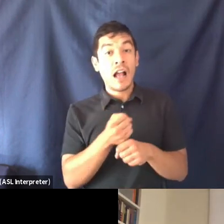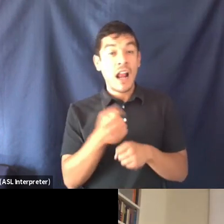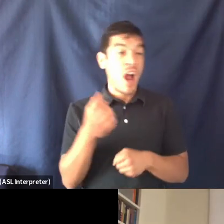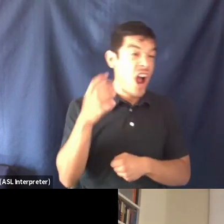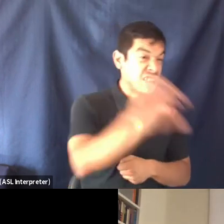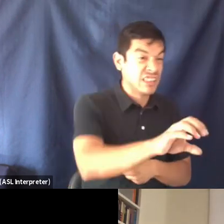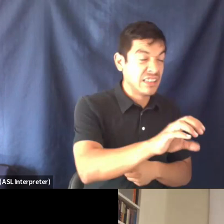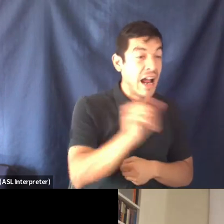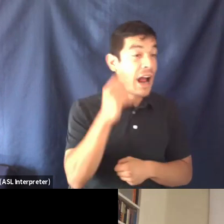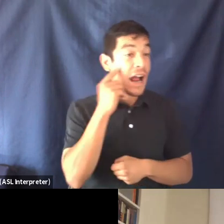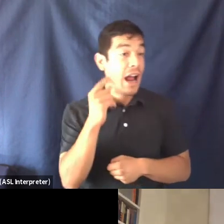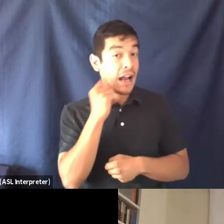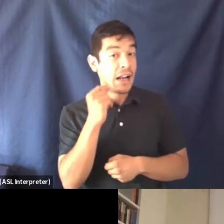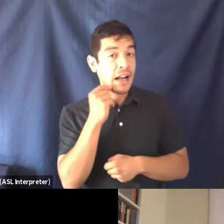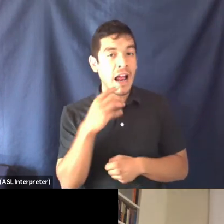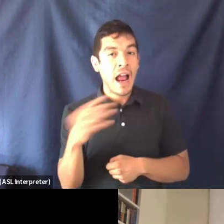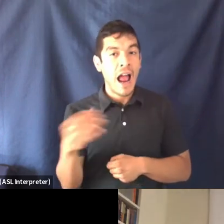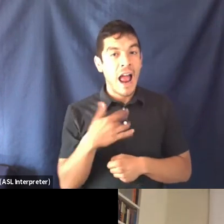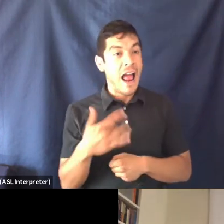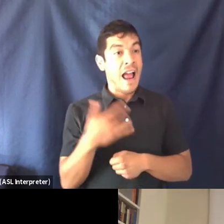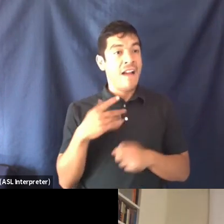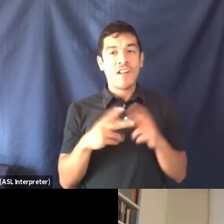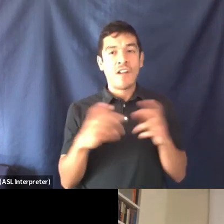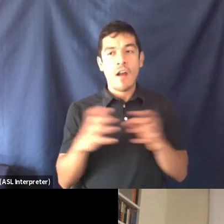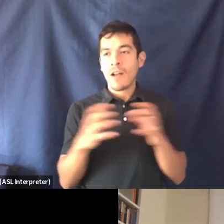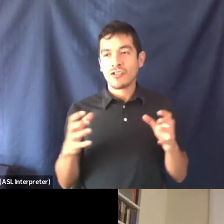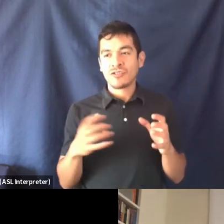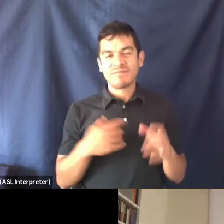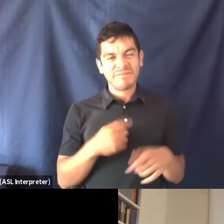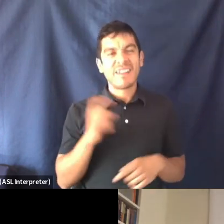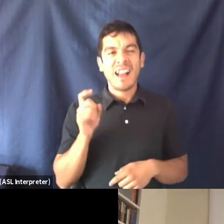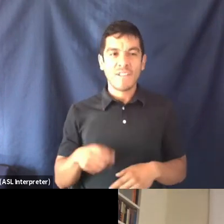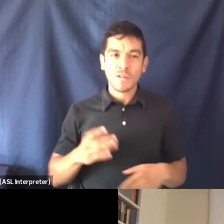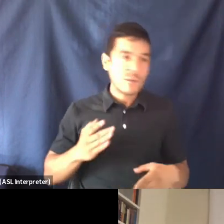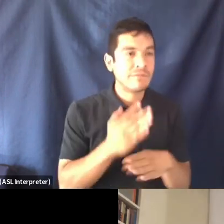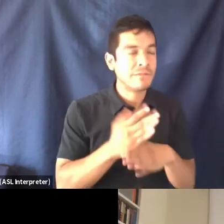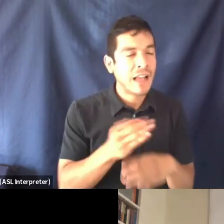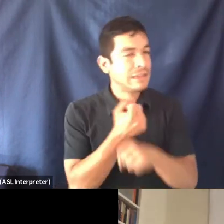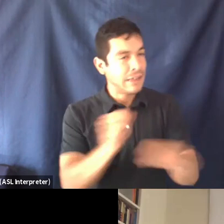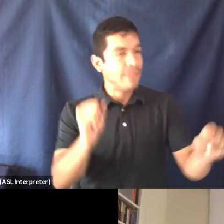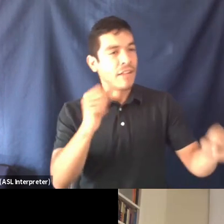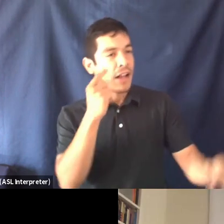And, you know, I felt very much compelled to intervene and save that cat, you know, at the risk of losing this